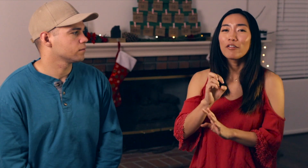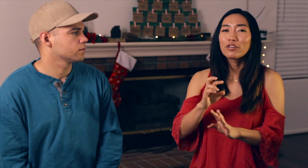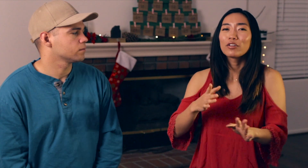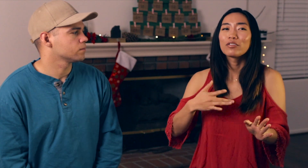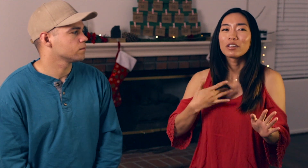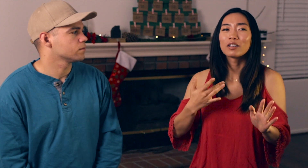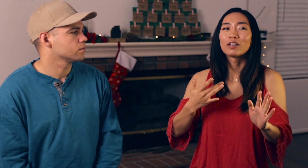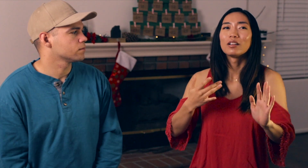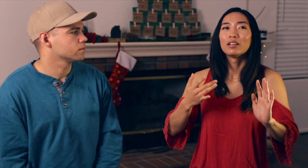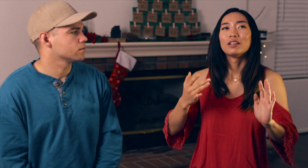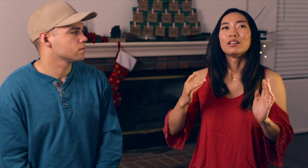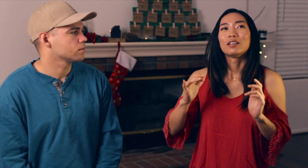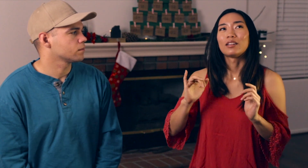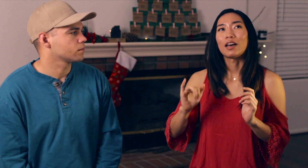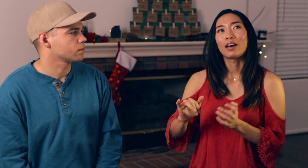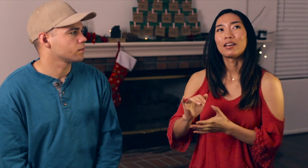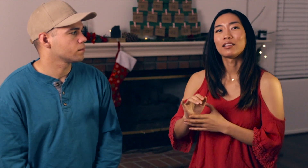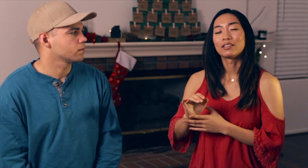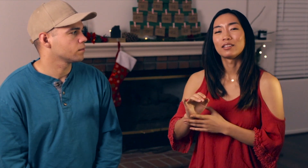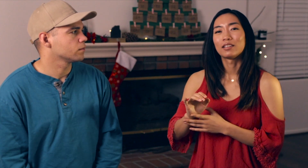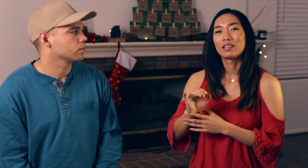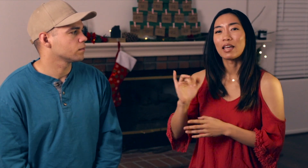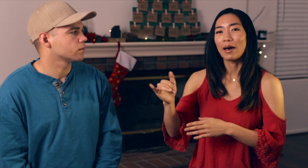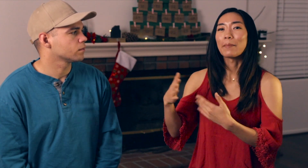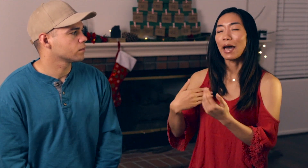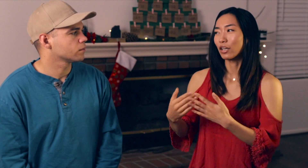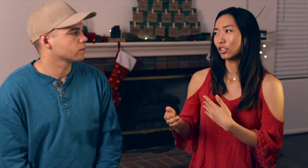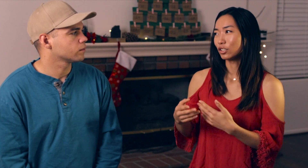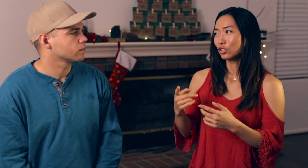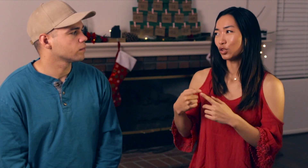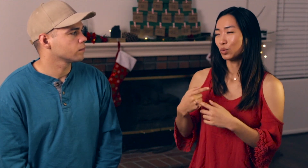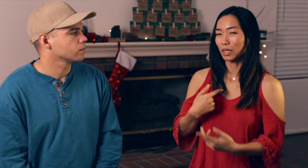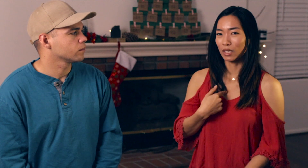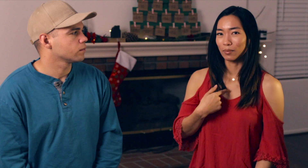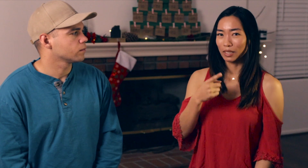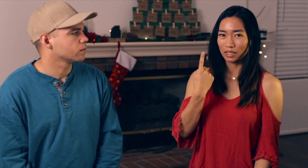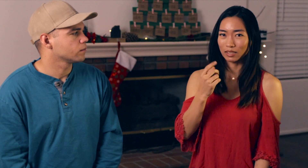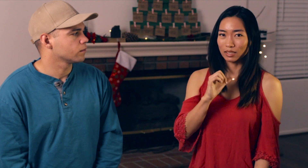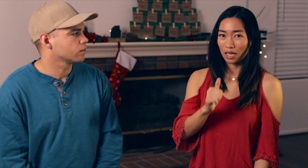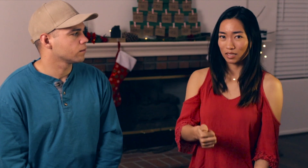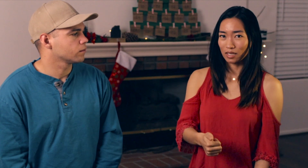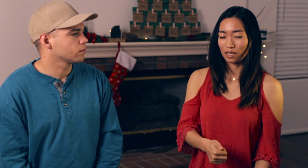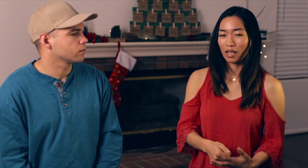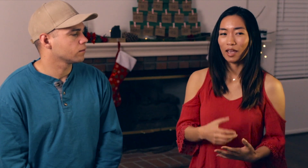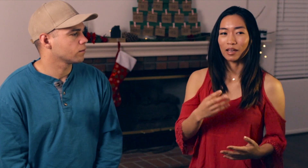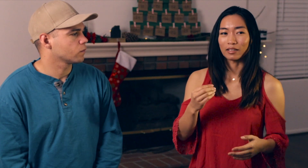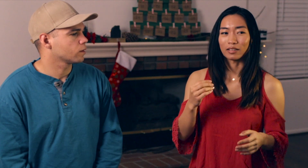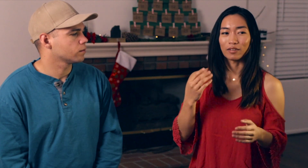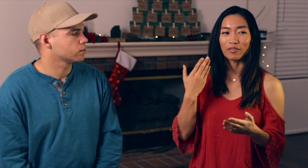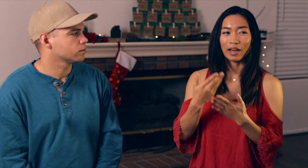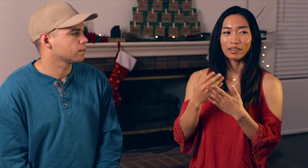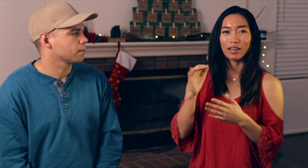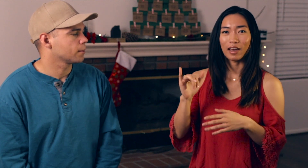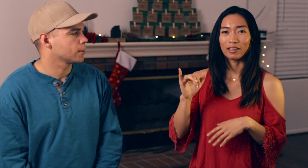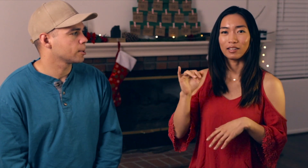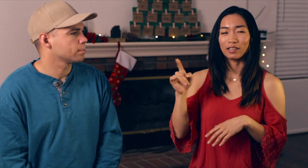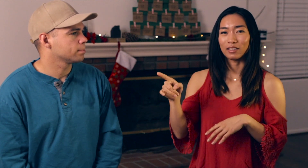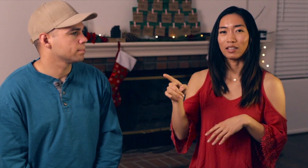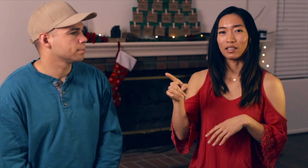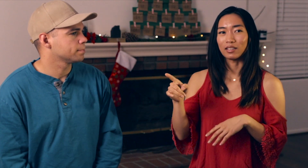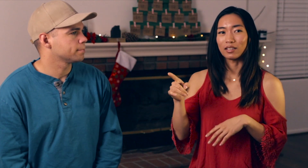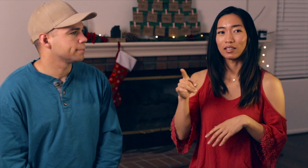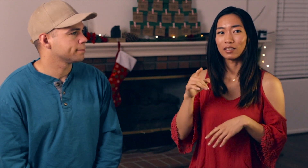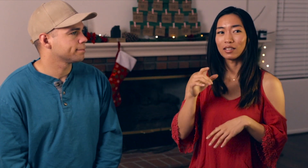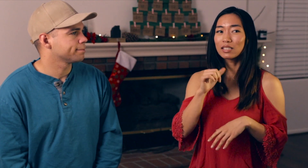feel that that mattered to me because it doesn't and the fact that he isn't